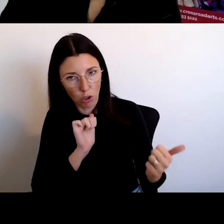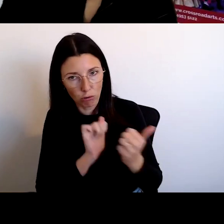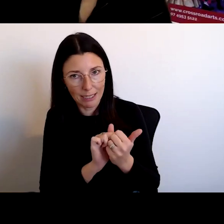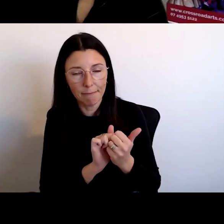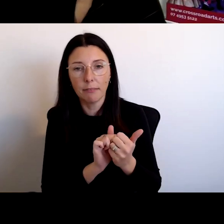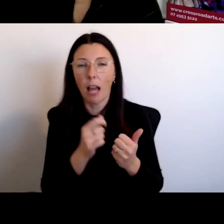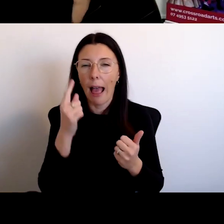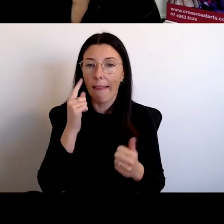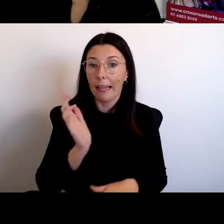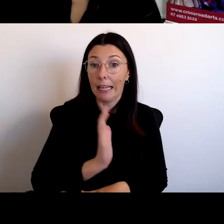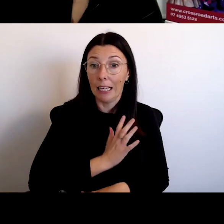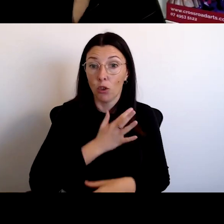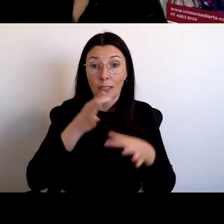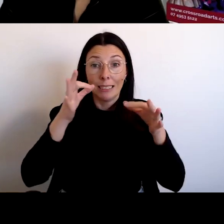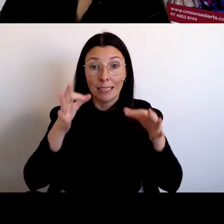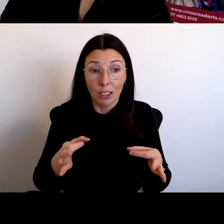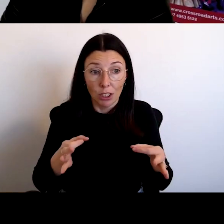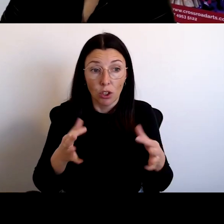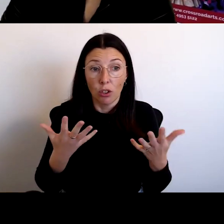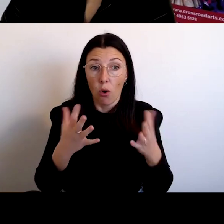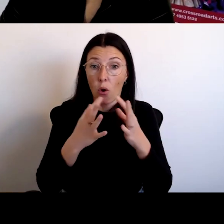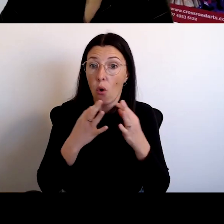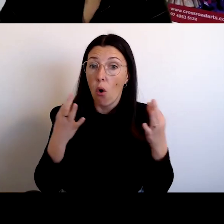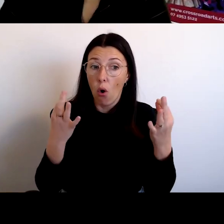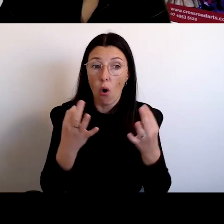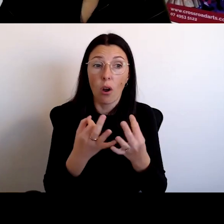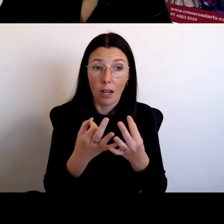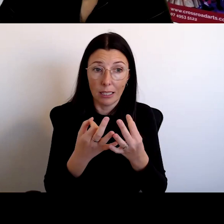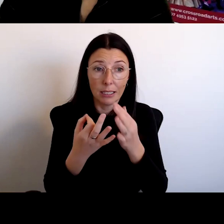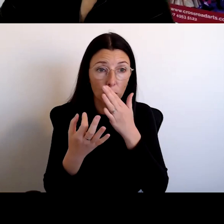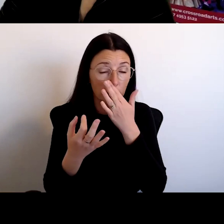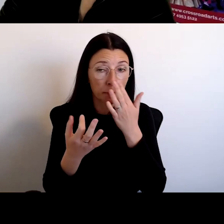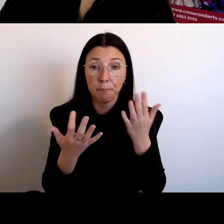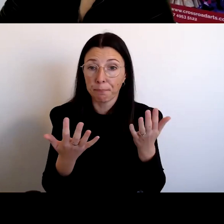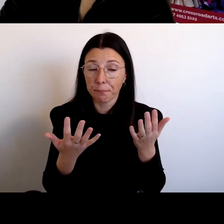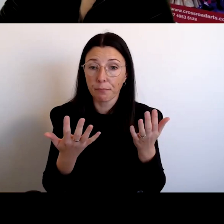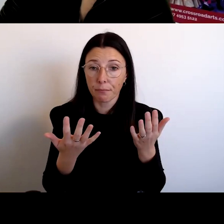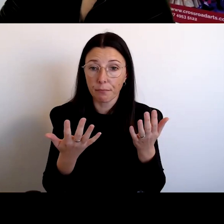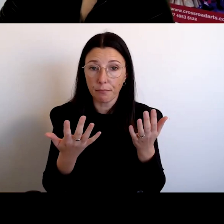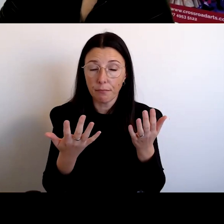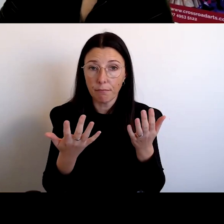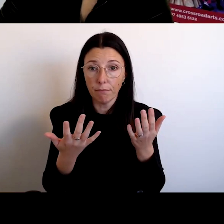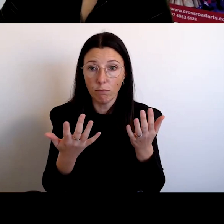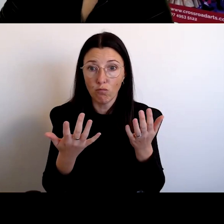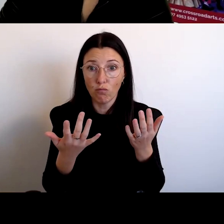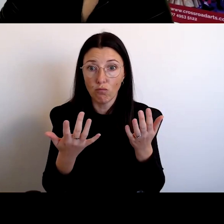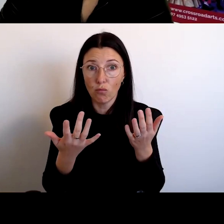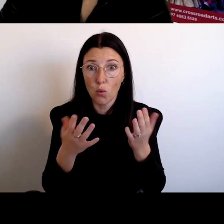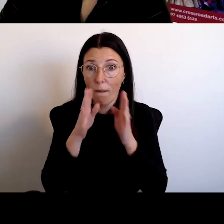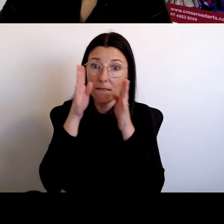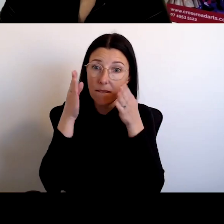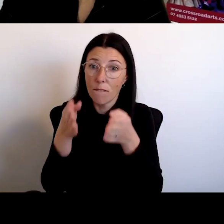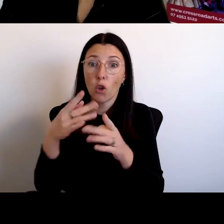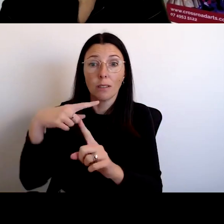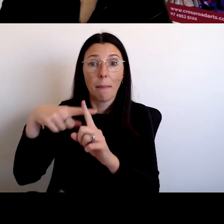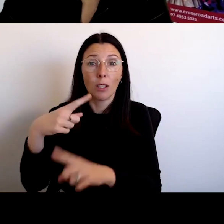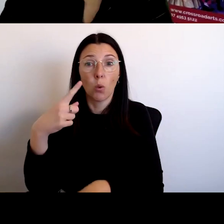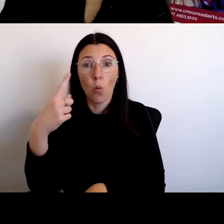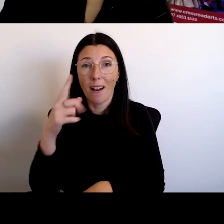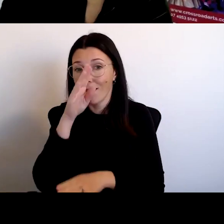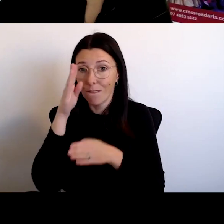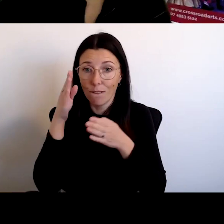decision for an organisation to anchor the Plus1 campaign around core operational funding. Because